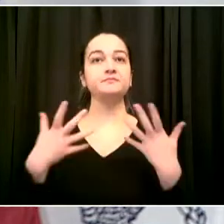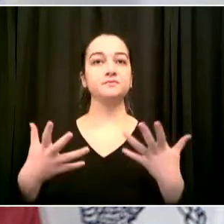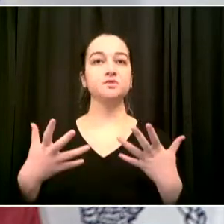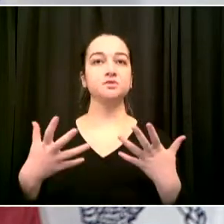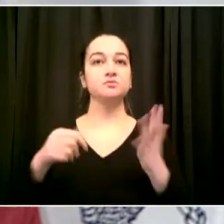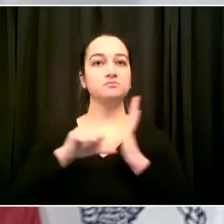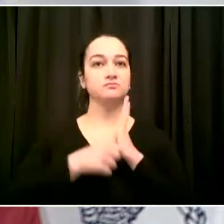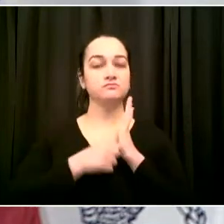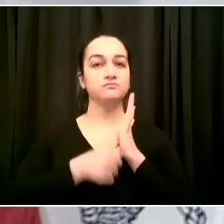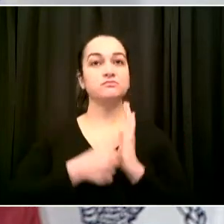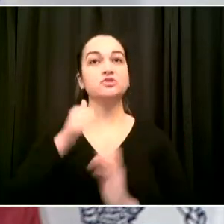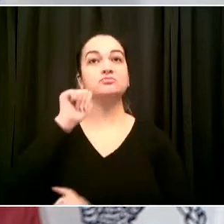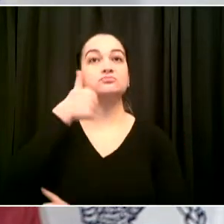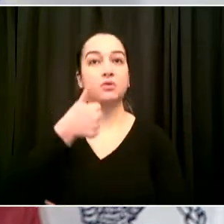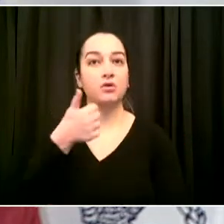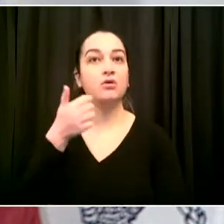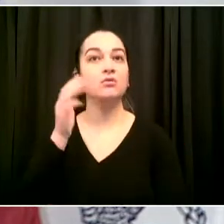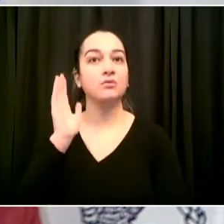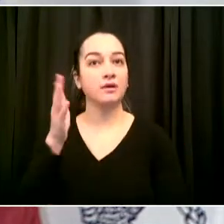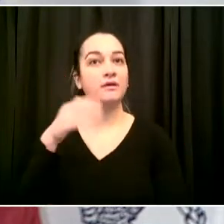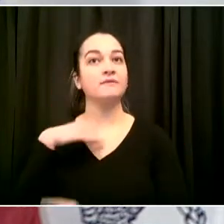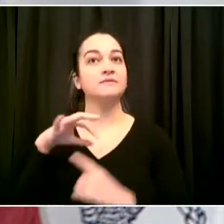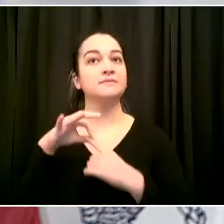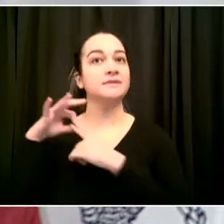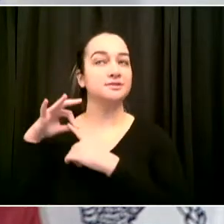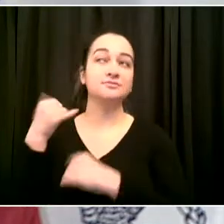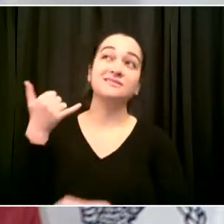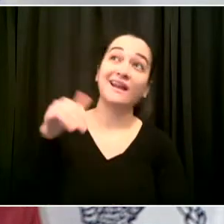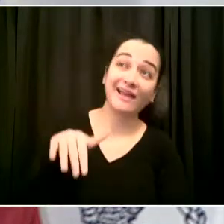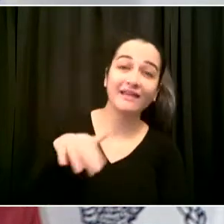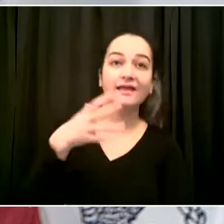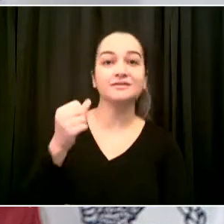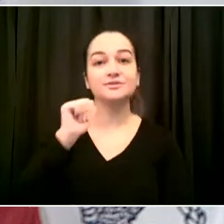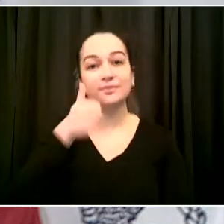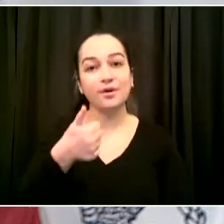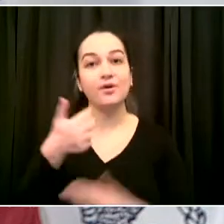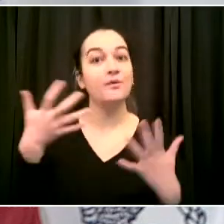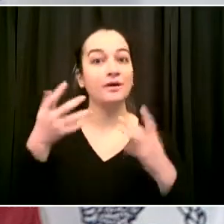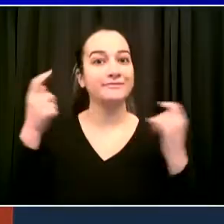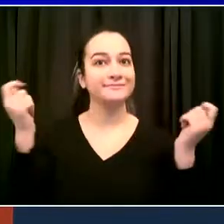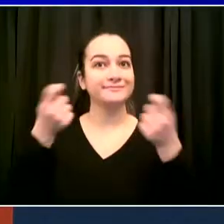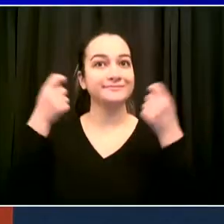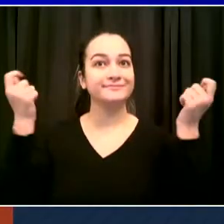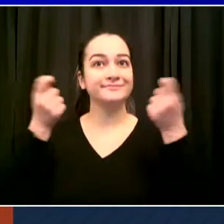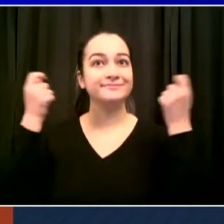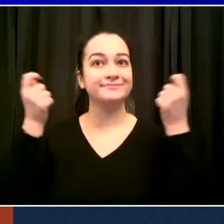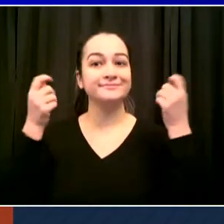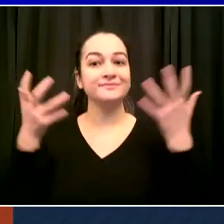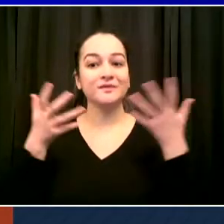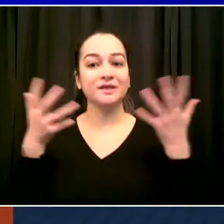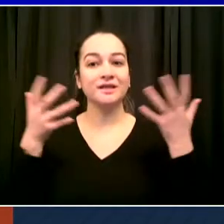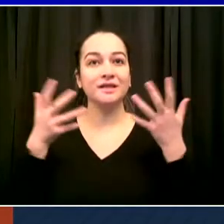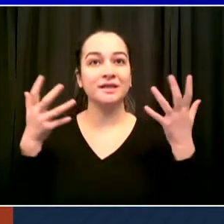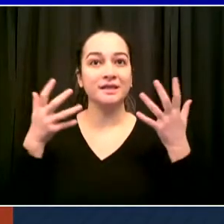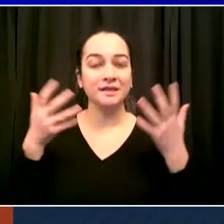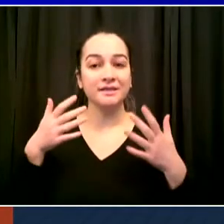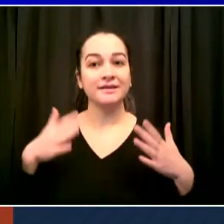POSITIVE FOR COVID-19. TODAY'S ROLLING AVERAGE, 7.12% . AGAIN, THE SPECIAIAL ATDDE TTONIGHT AND